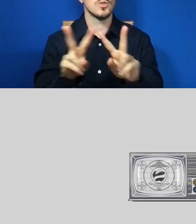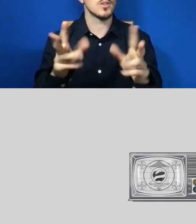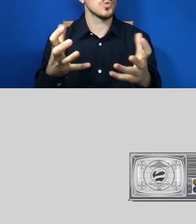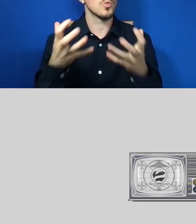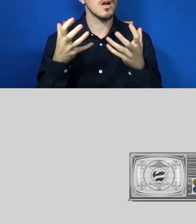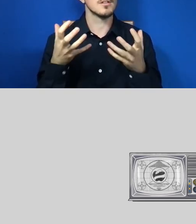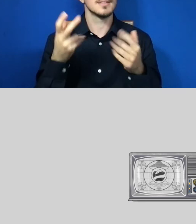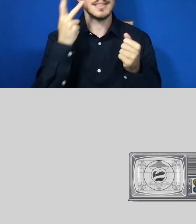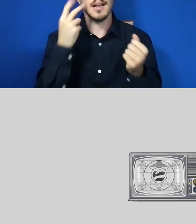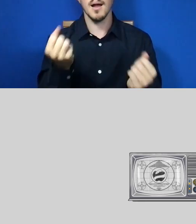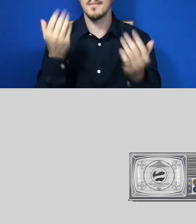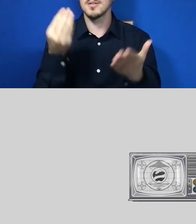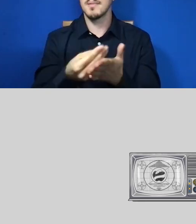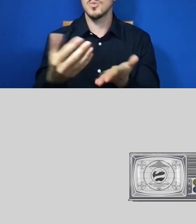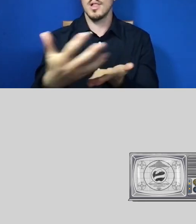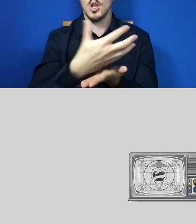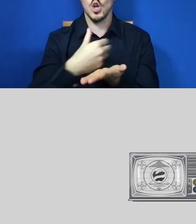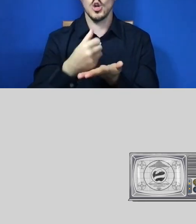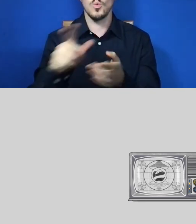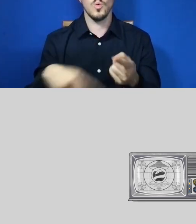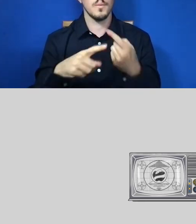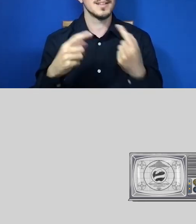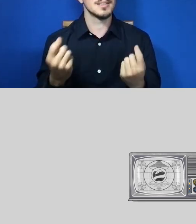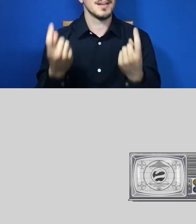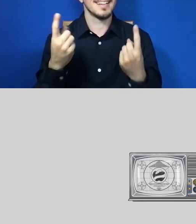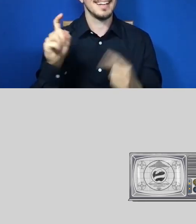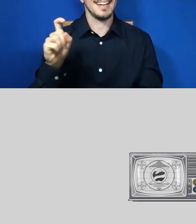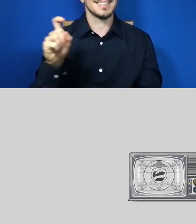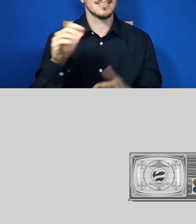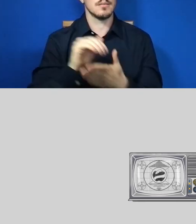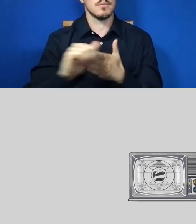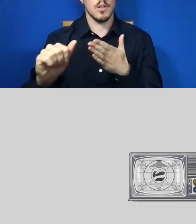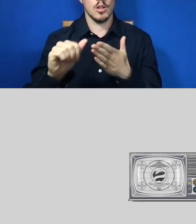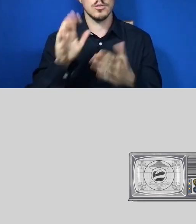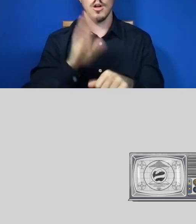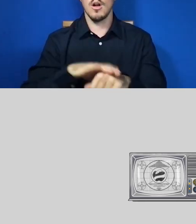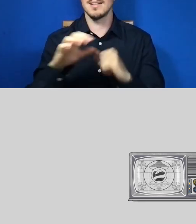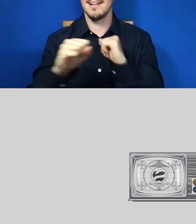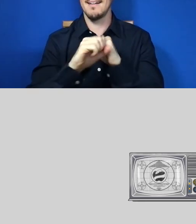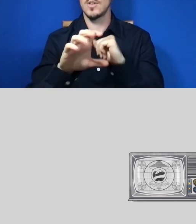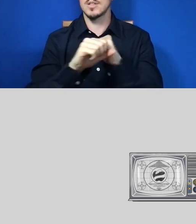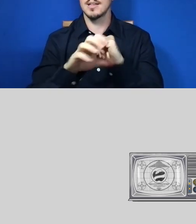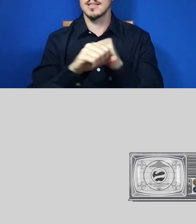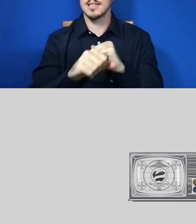to see how much money we'll earn if we spend X dollars on TV advertising.